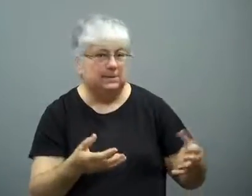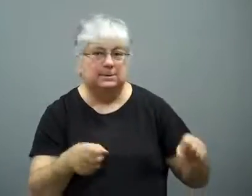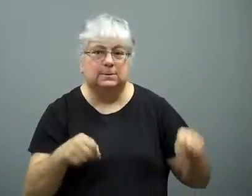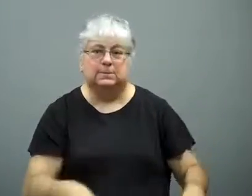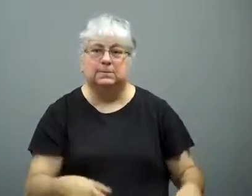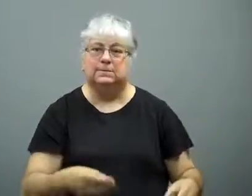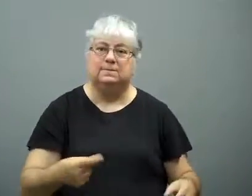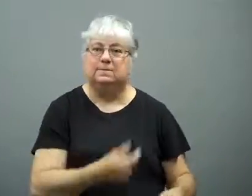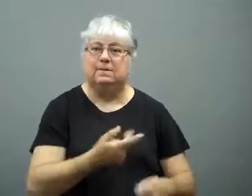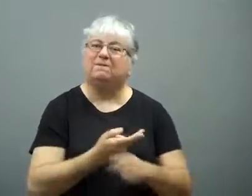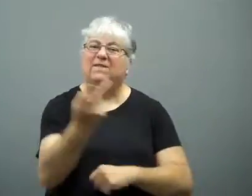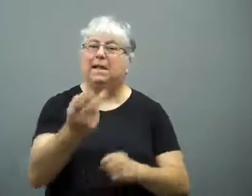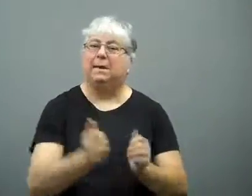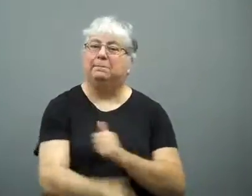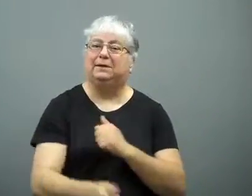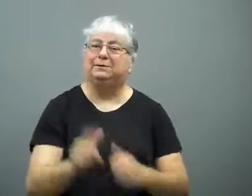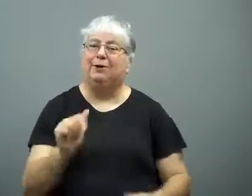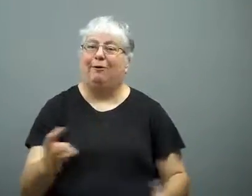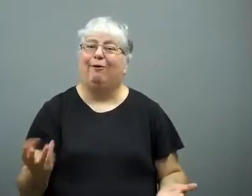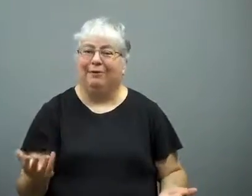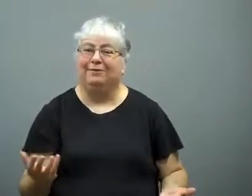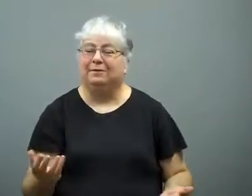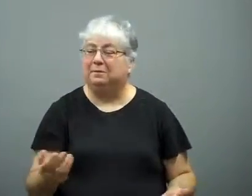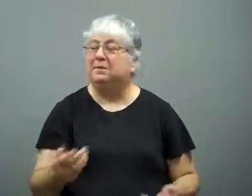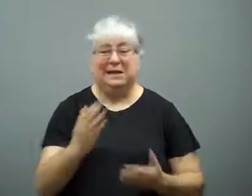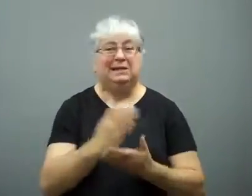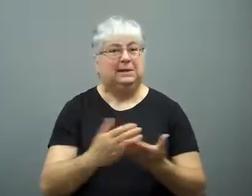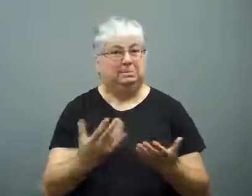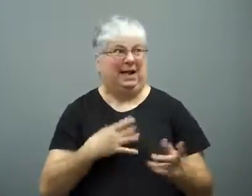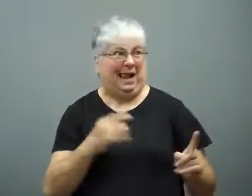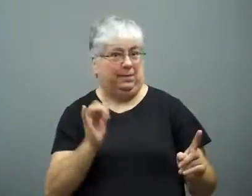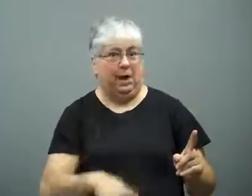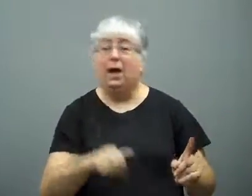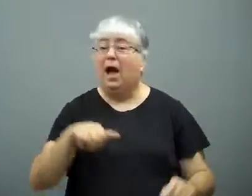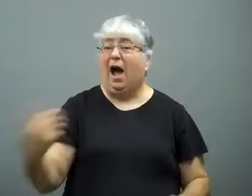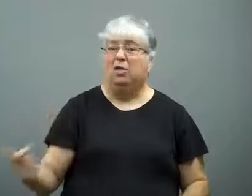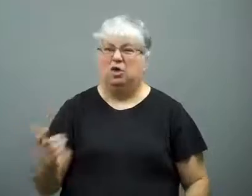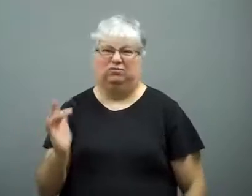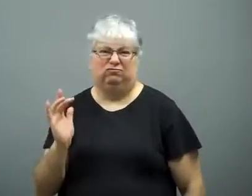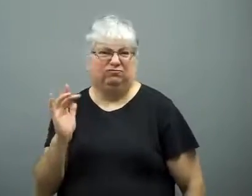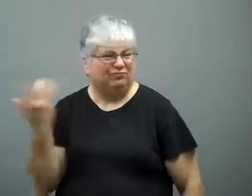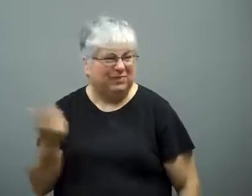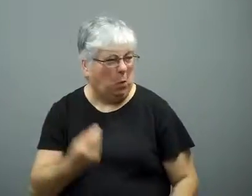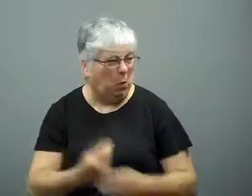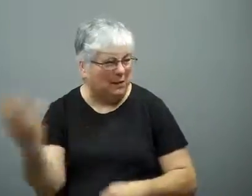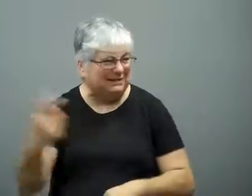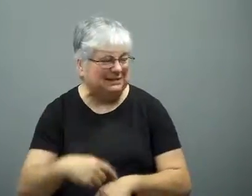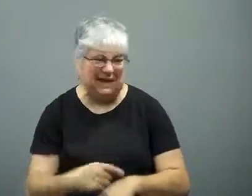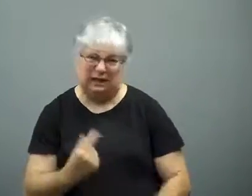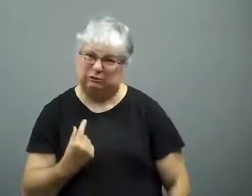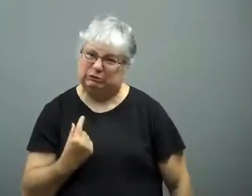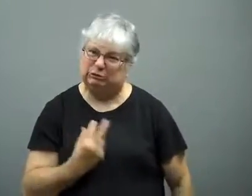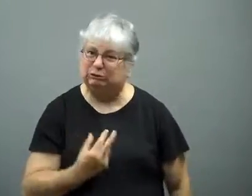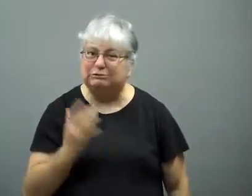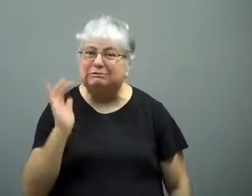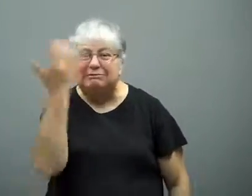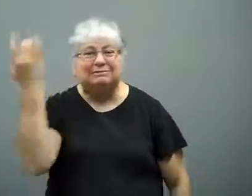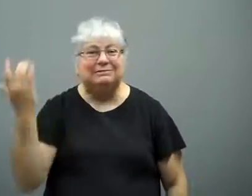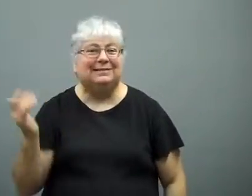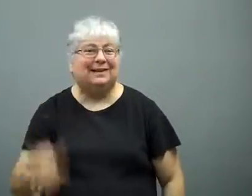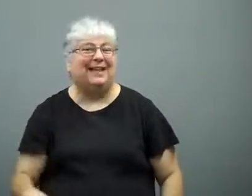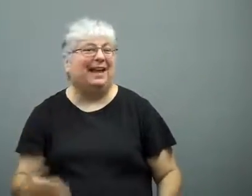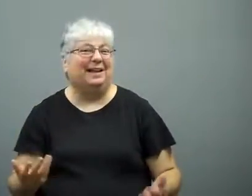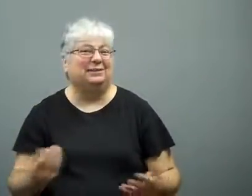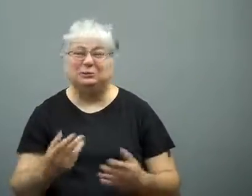The majority party has then failed to pass this bill into law.